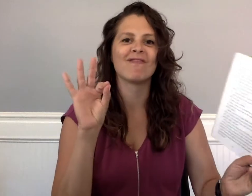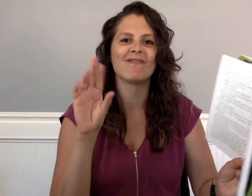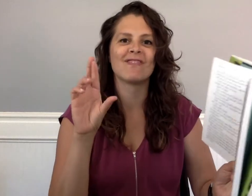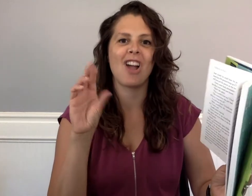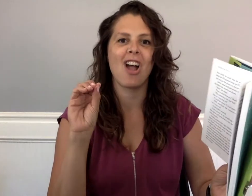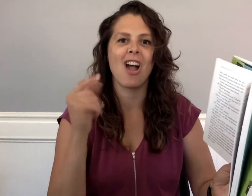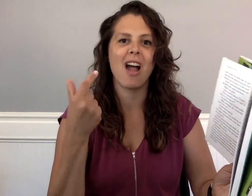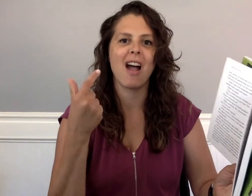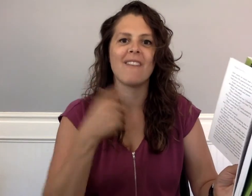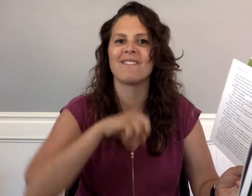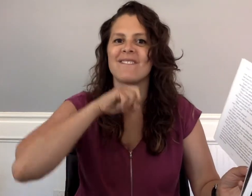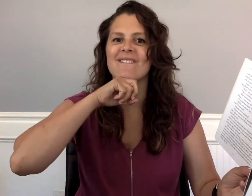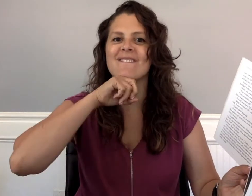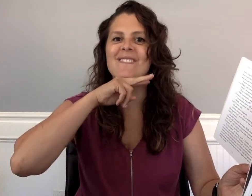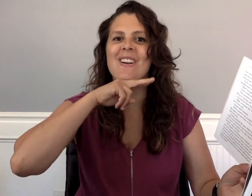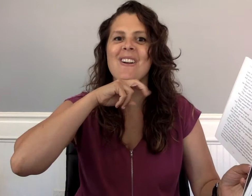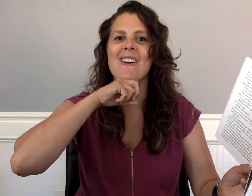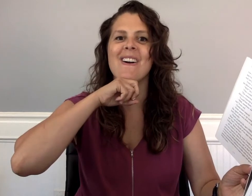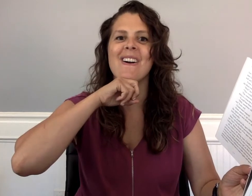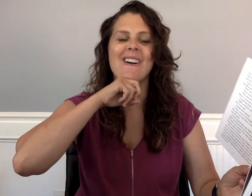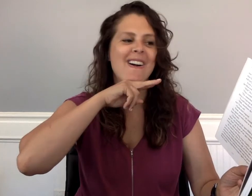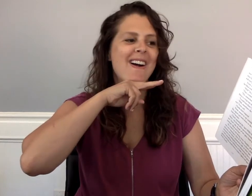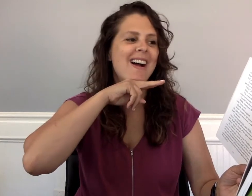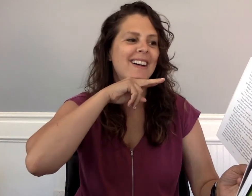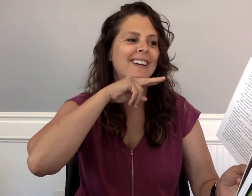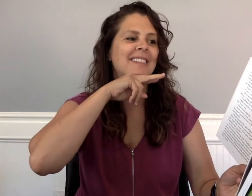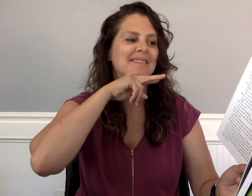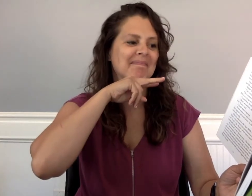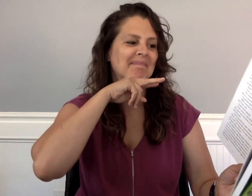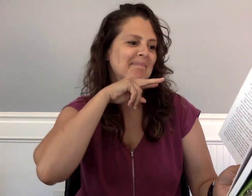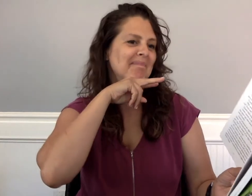F-r-o-g. Frog.